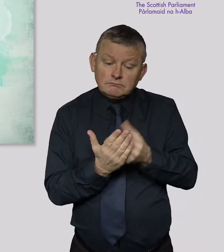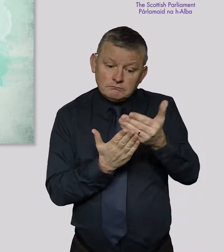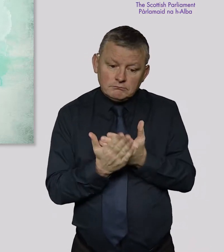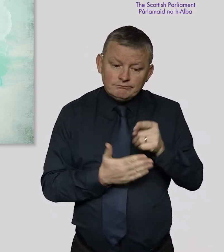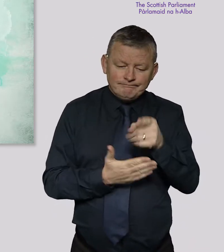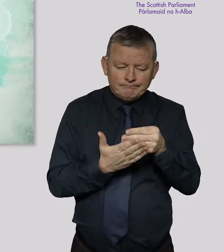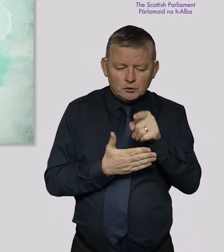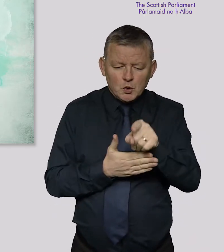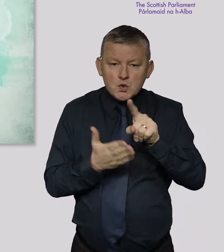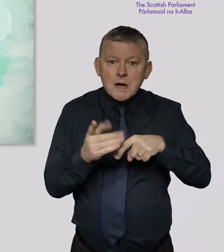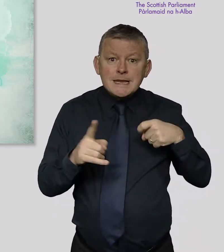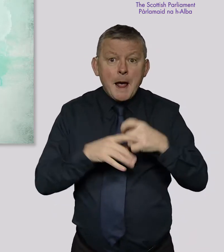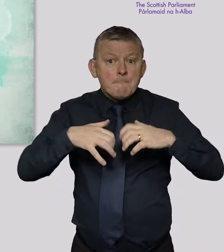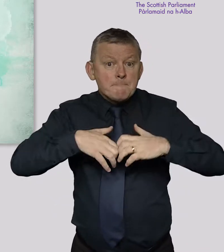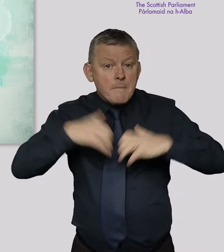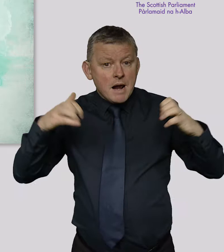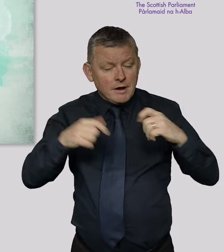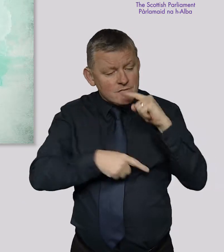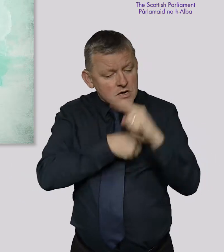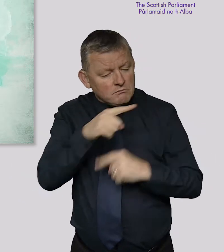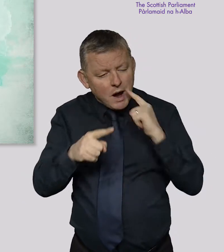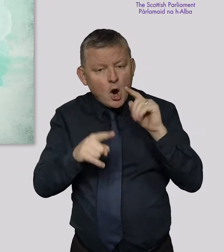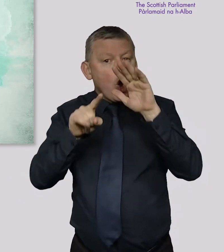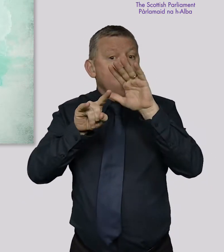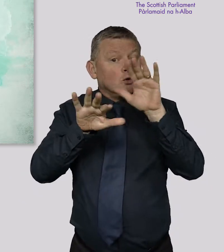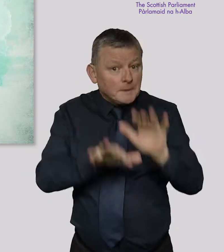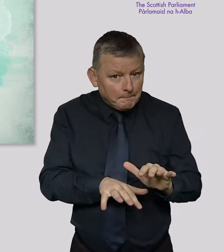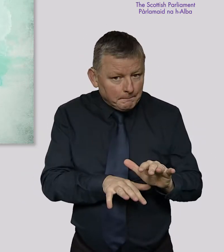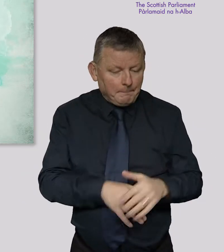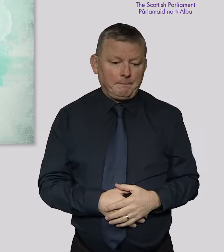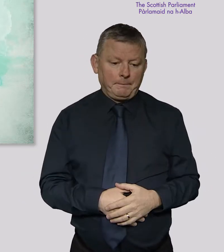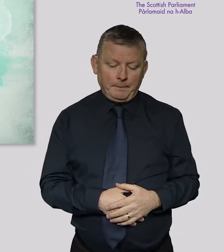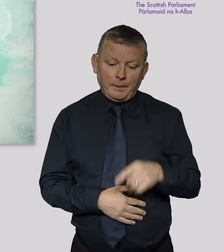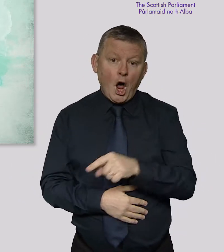to the UK Parliament generally takes place in the autumn.